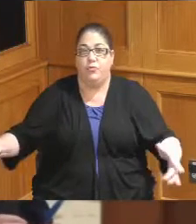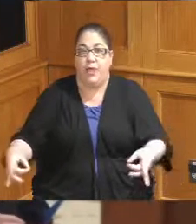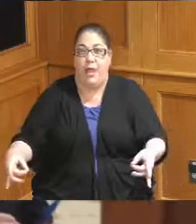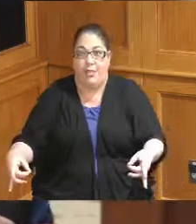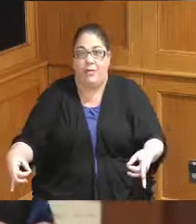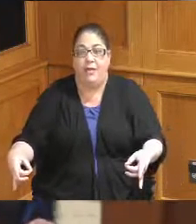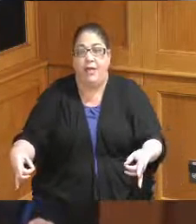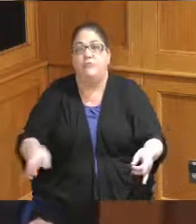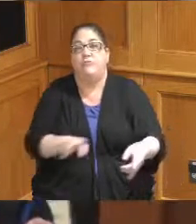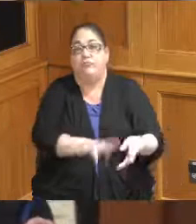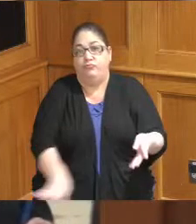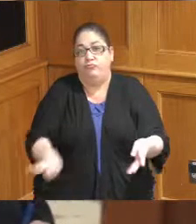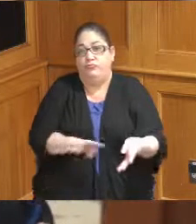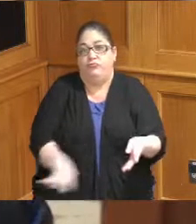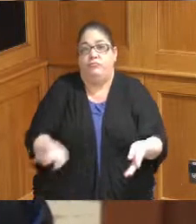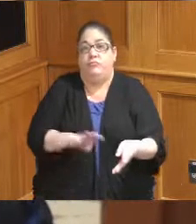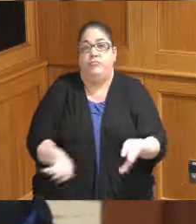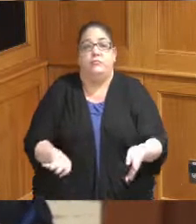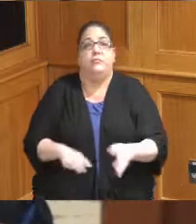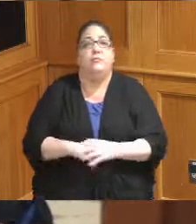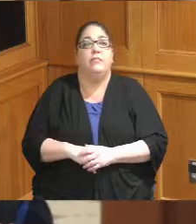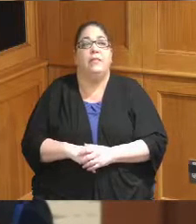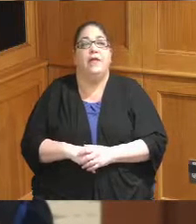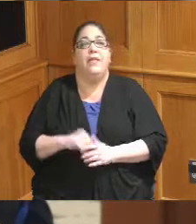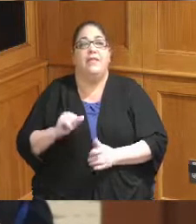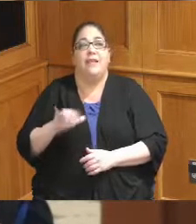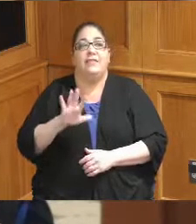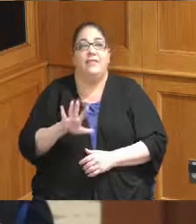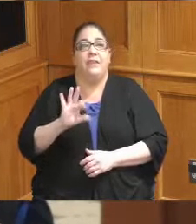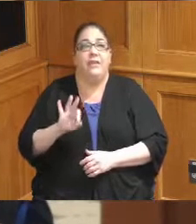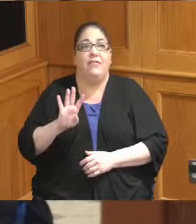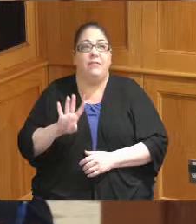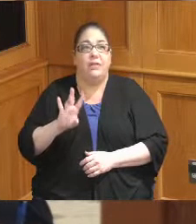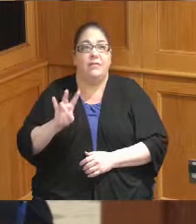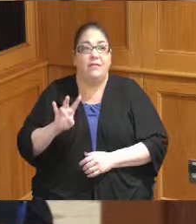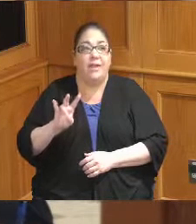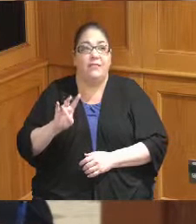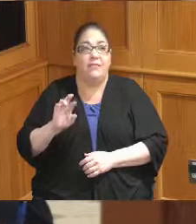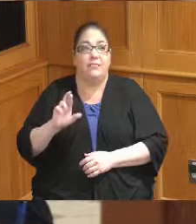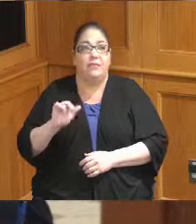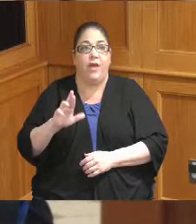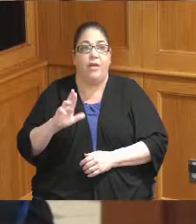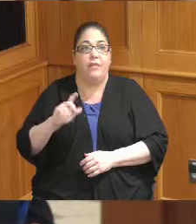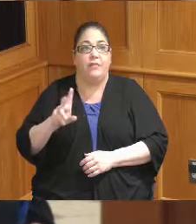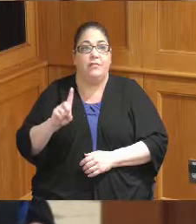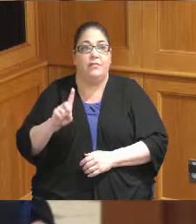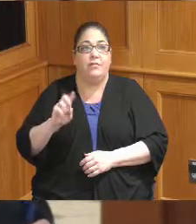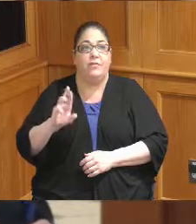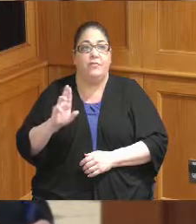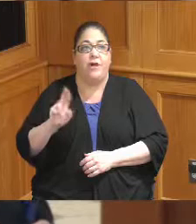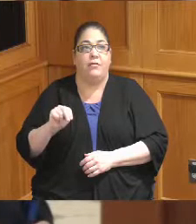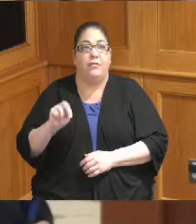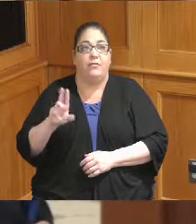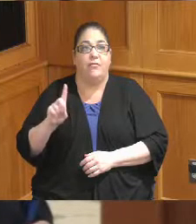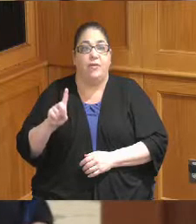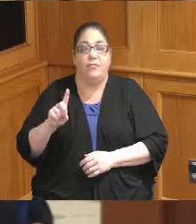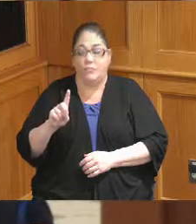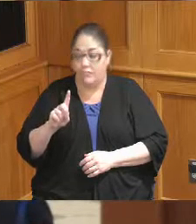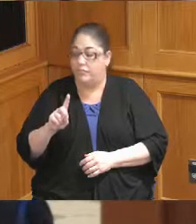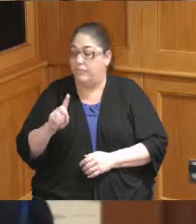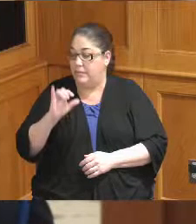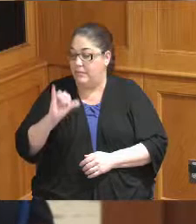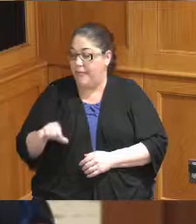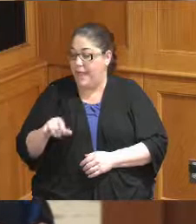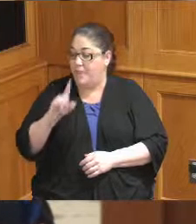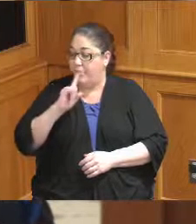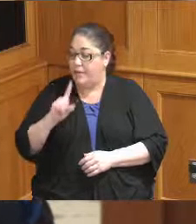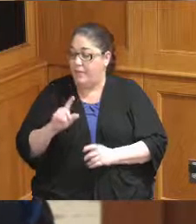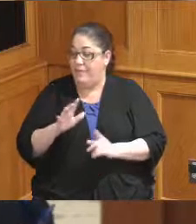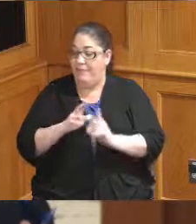currently serving 59.47 Rabbit Run Road I might also say this is in a very populated area of